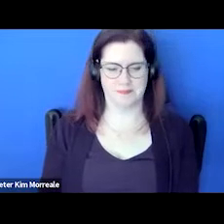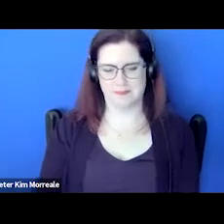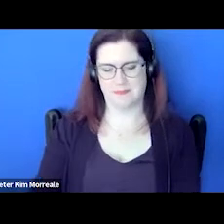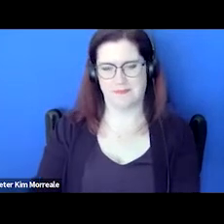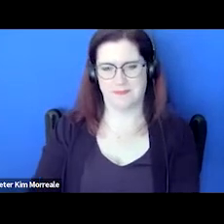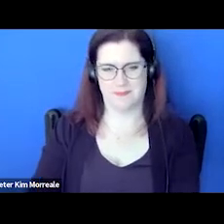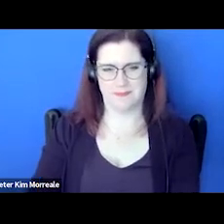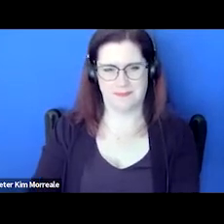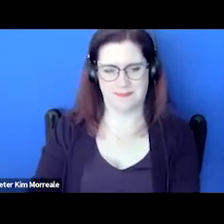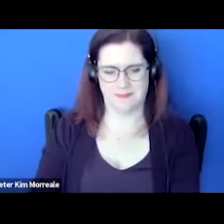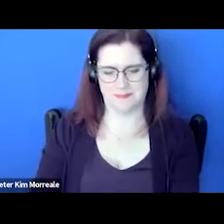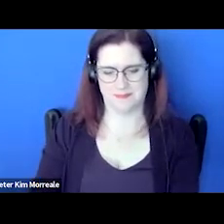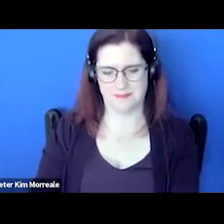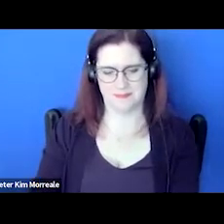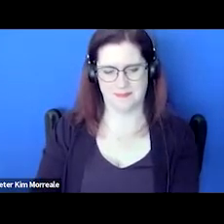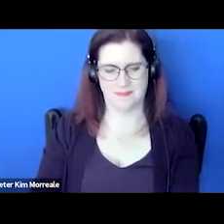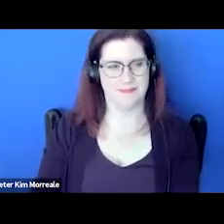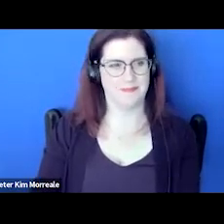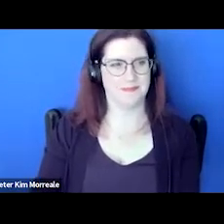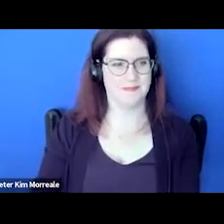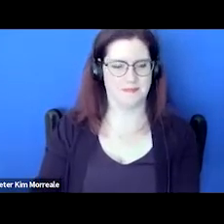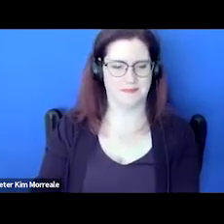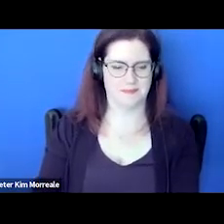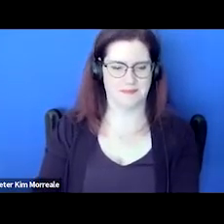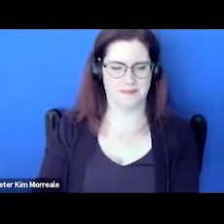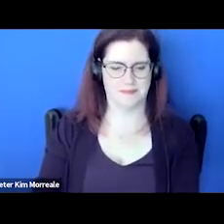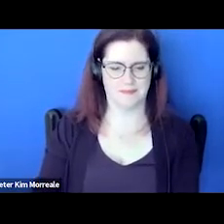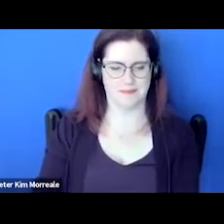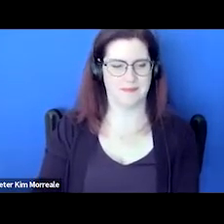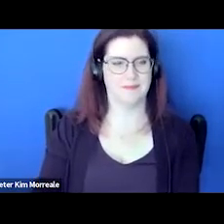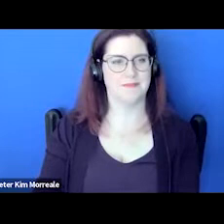Okay, next we'll be talking about some of the challenges